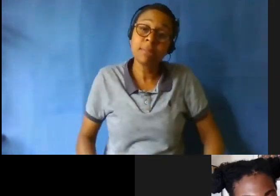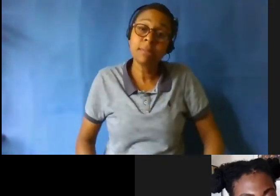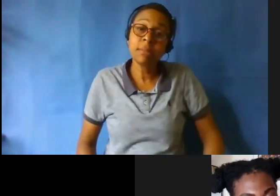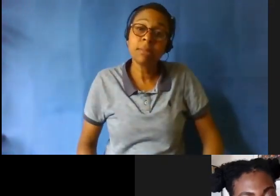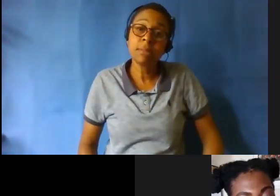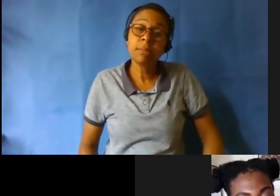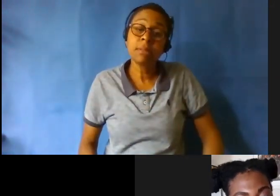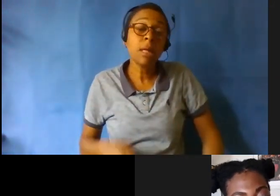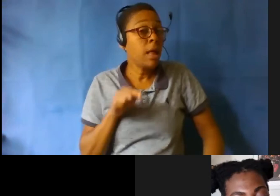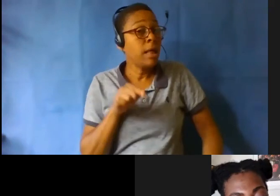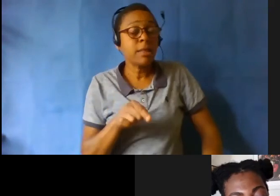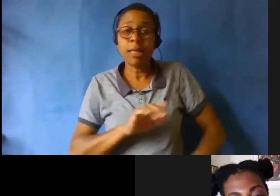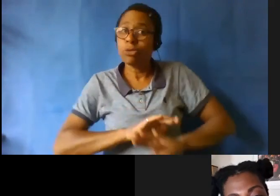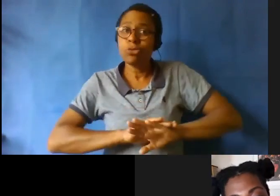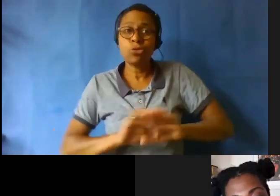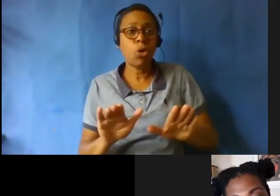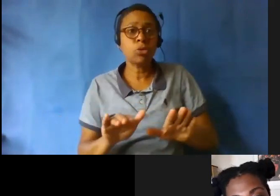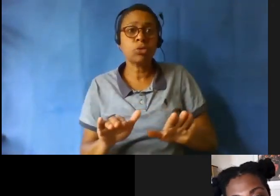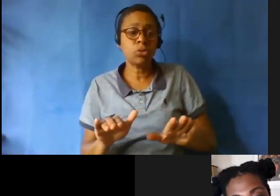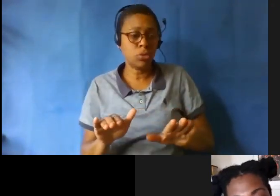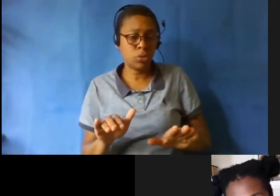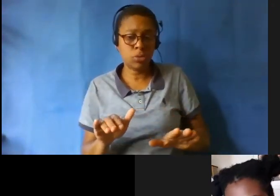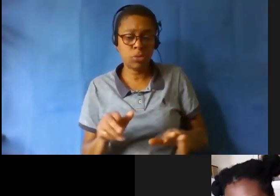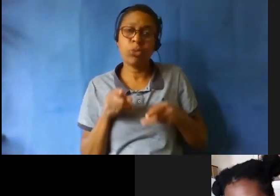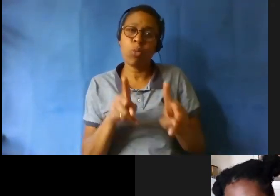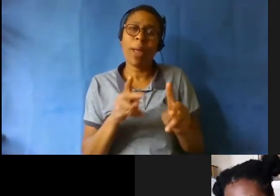would do to someone whose life you felt was relevant that's not something you